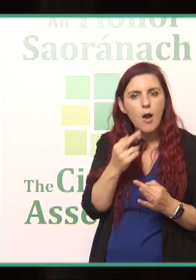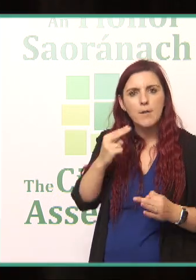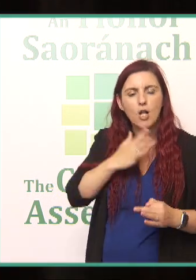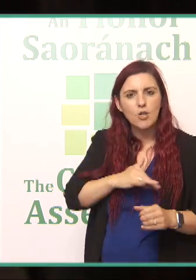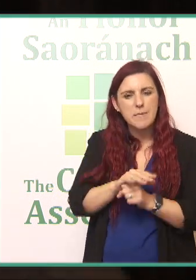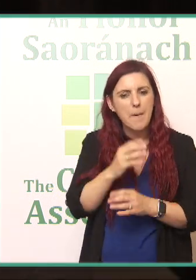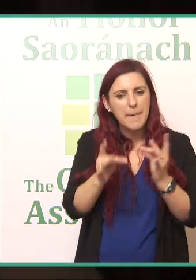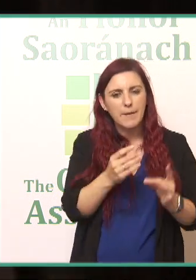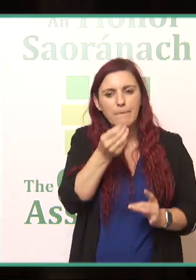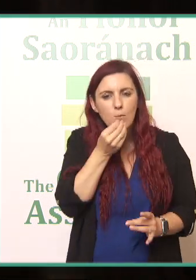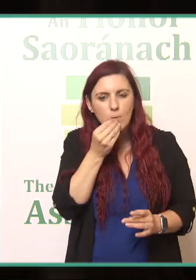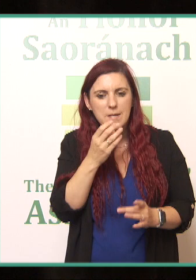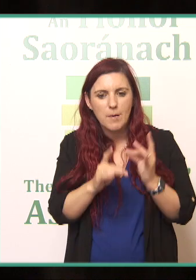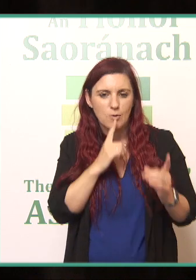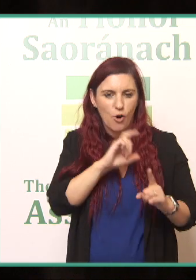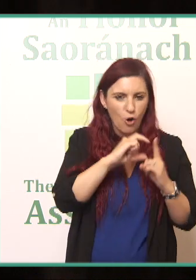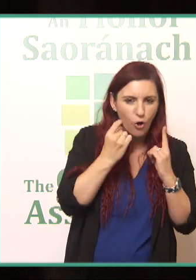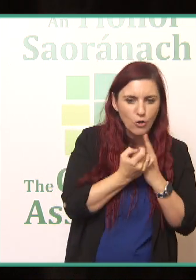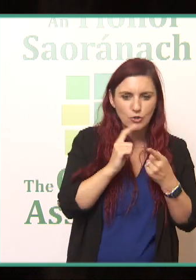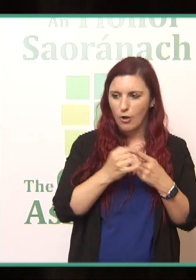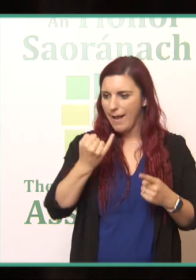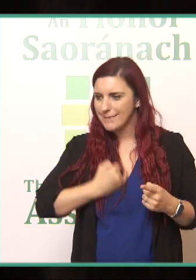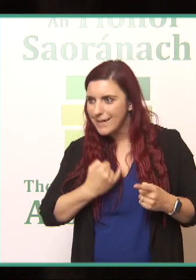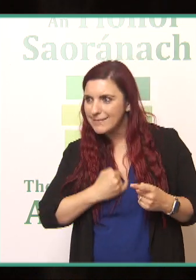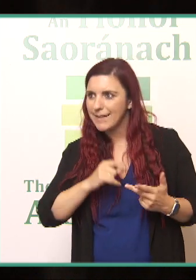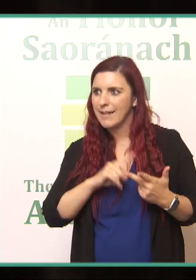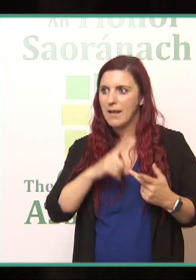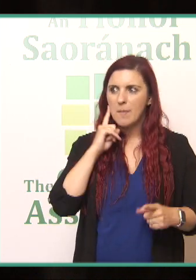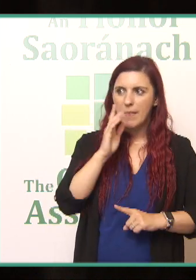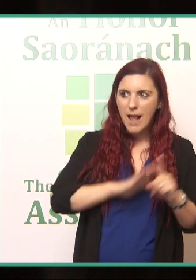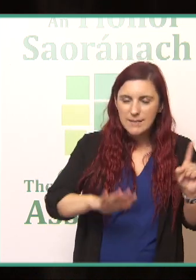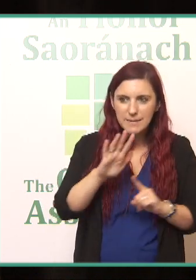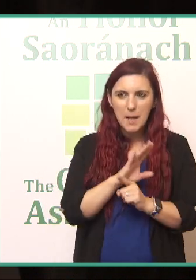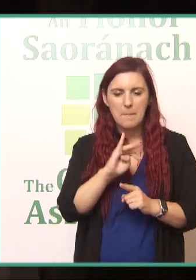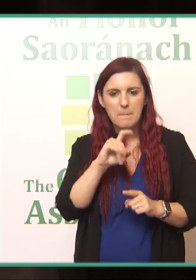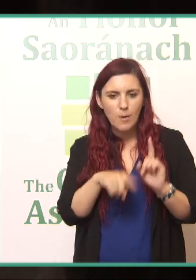farming is about our culture our identity is about our Landscapes or biodiversity and that